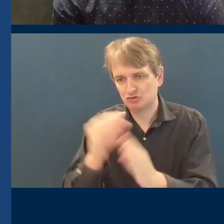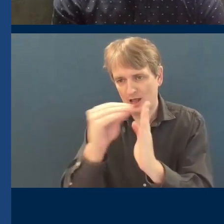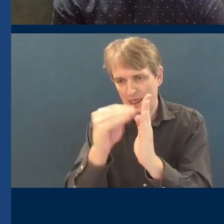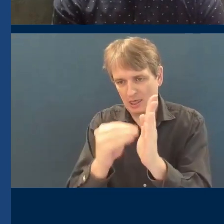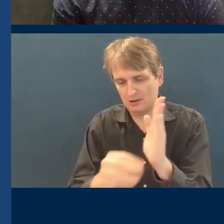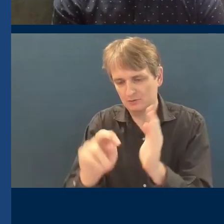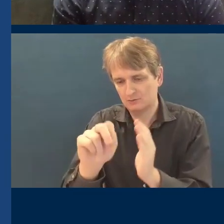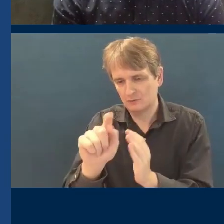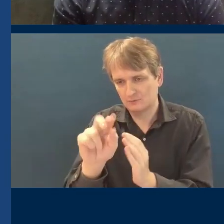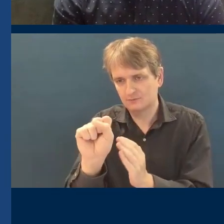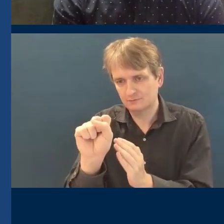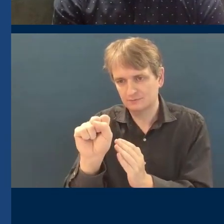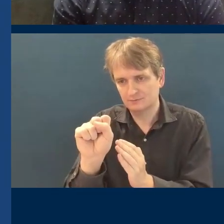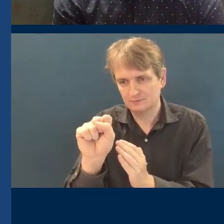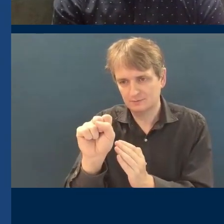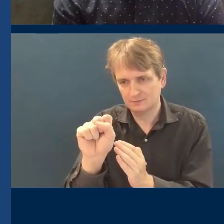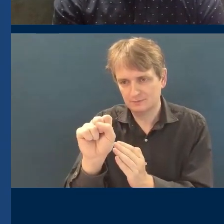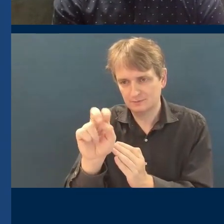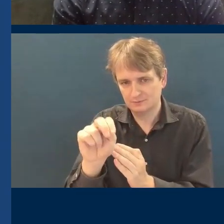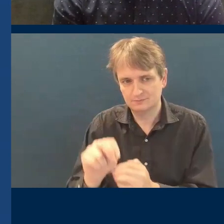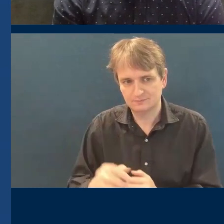to make sure to share notes.